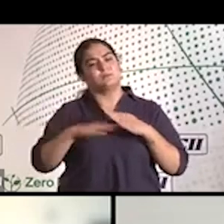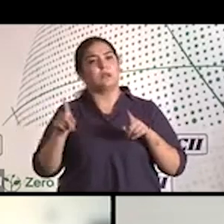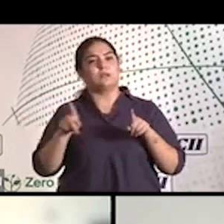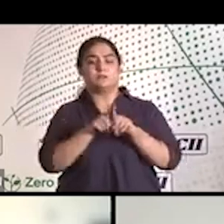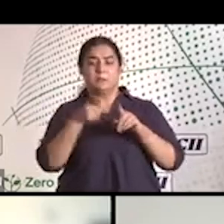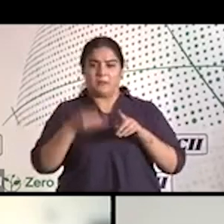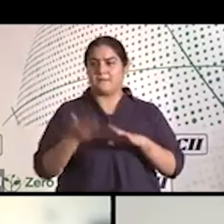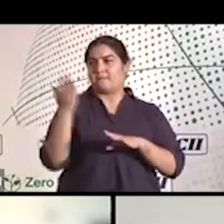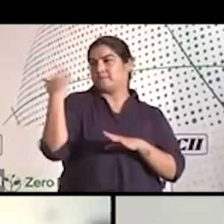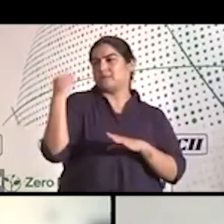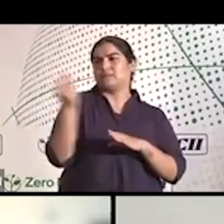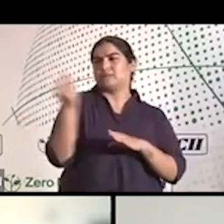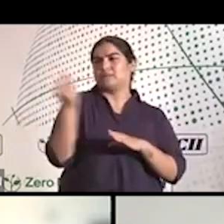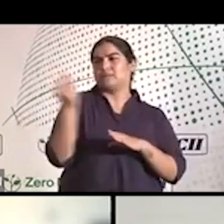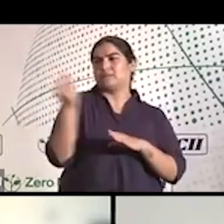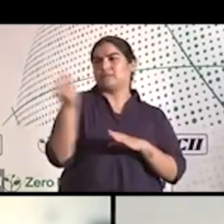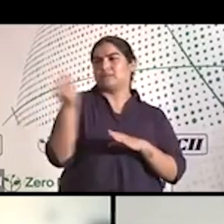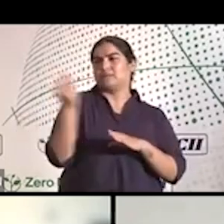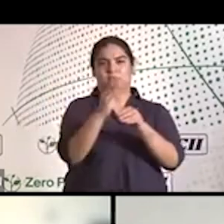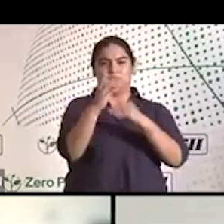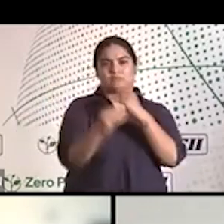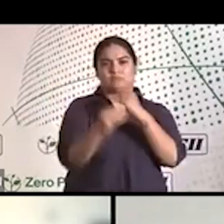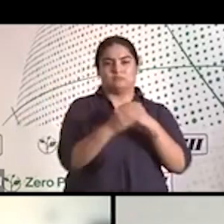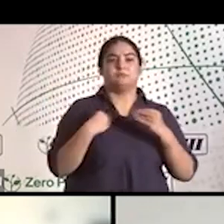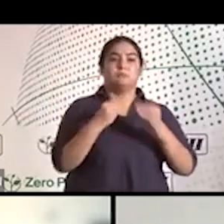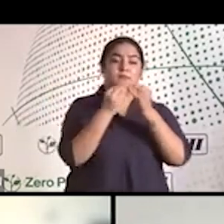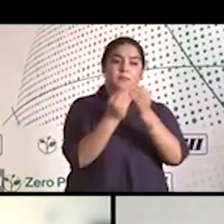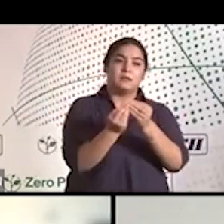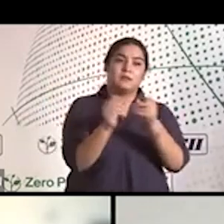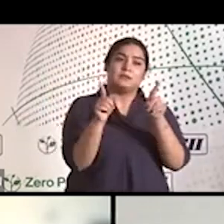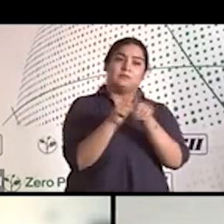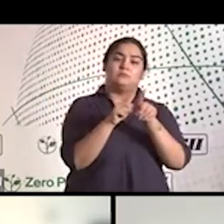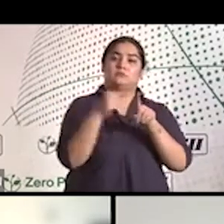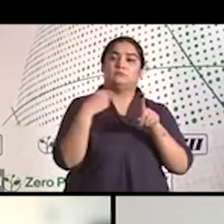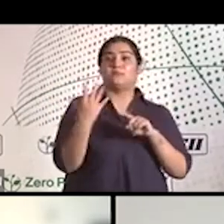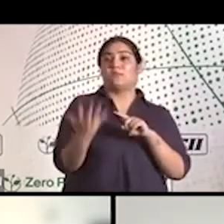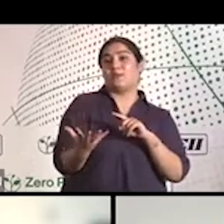In fact, I'll take one more me to tell you that we also found that there are people